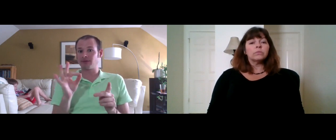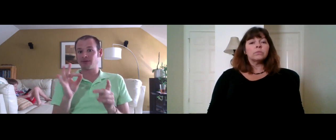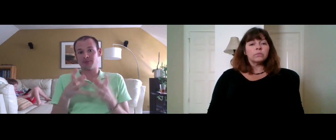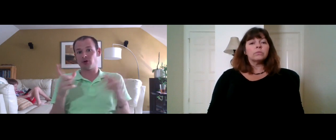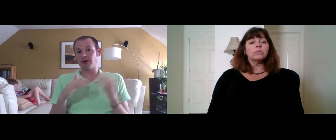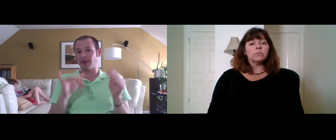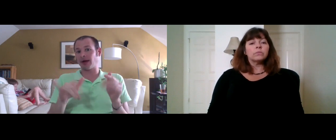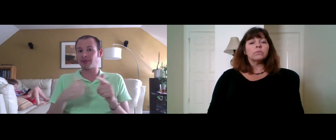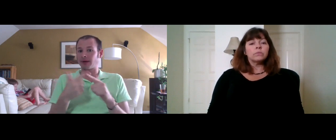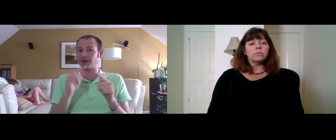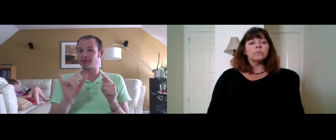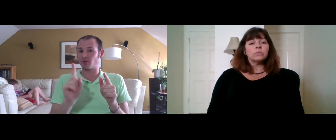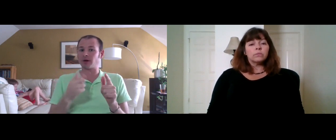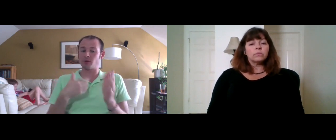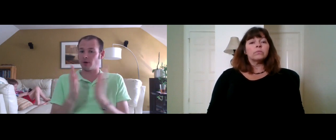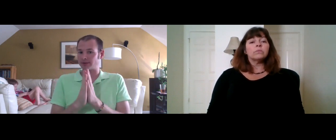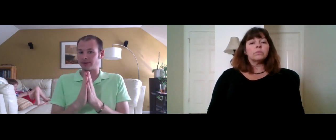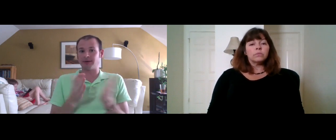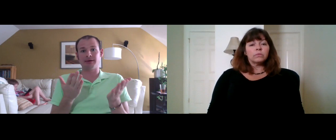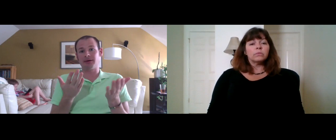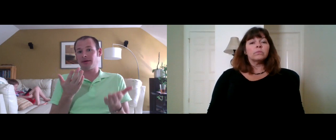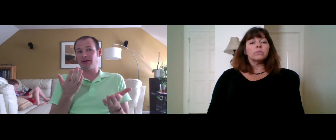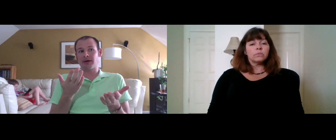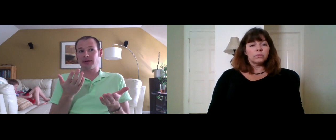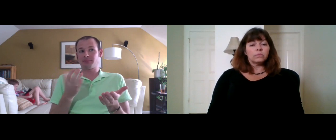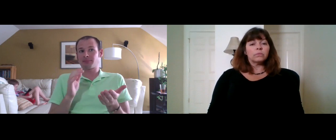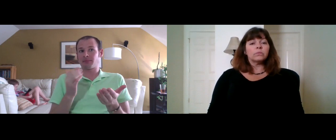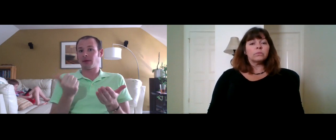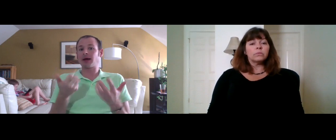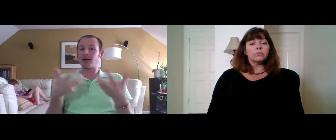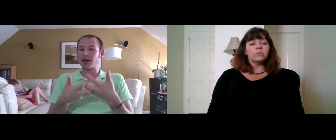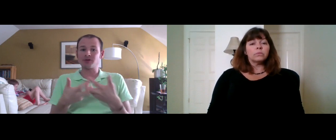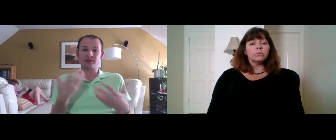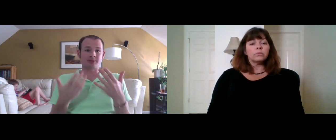bigger than that and that's where I request accommodations maybe